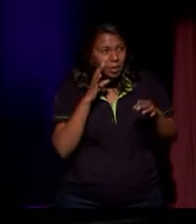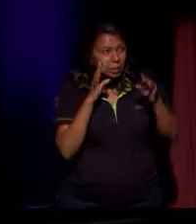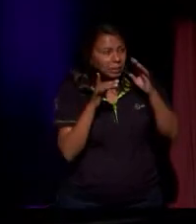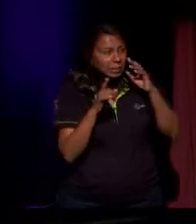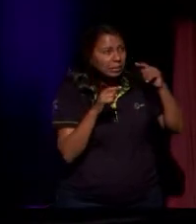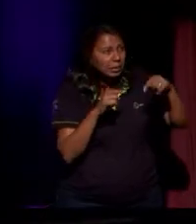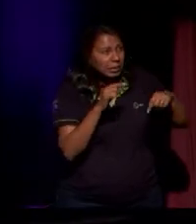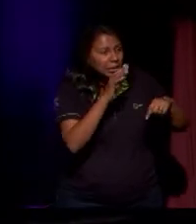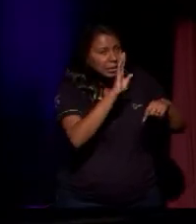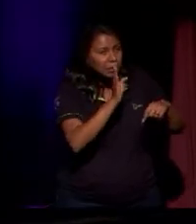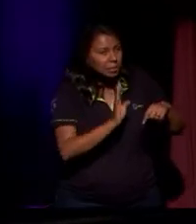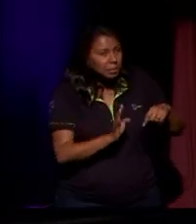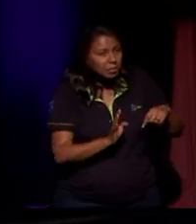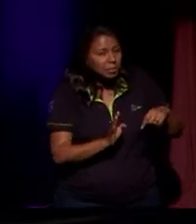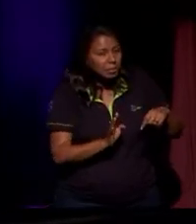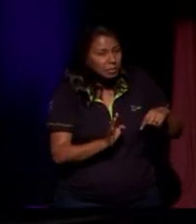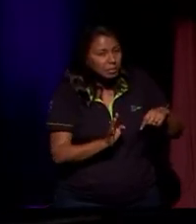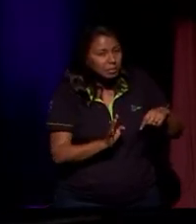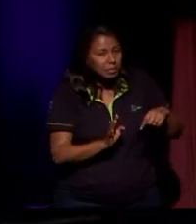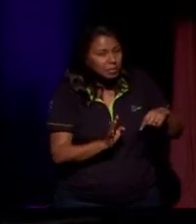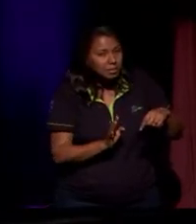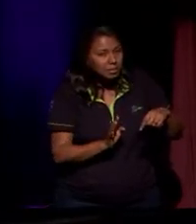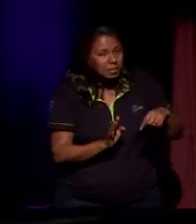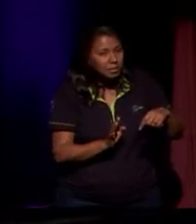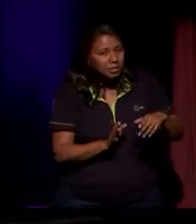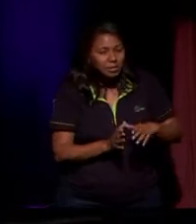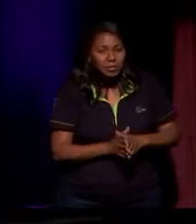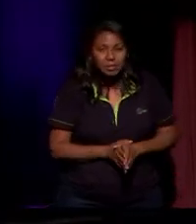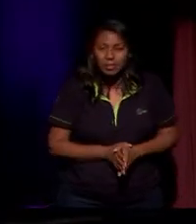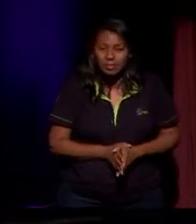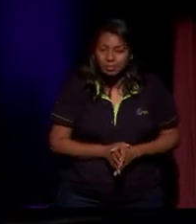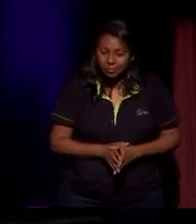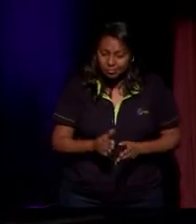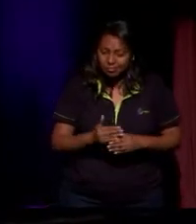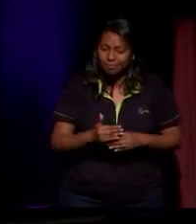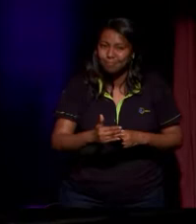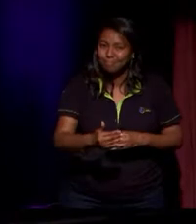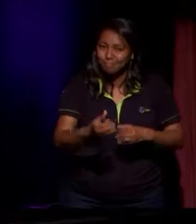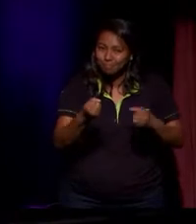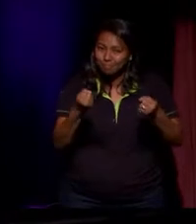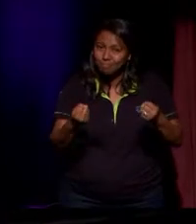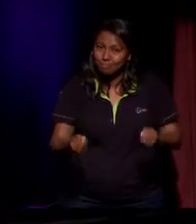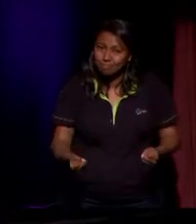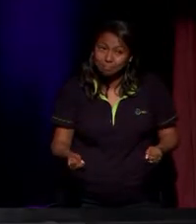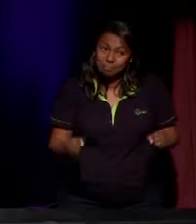we will have heavy times, everything indicates this.